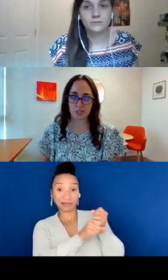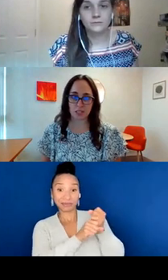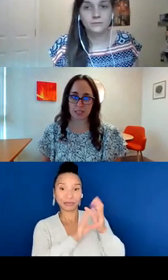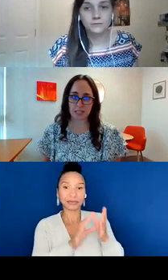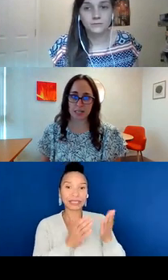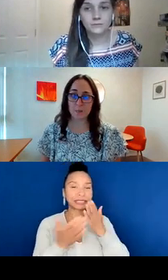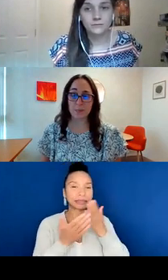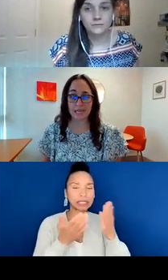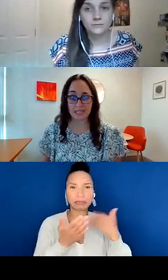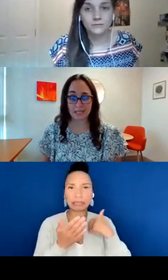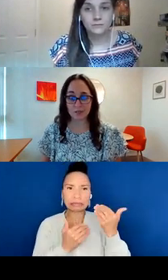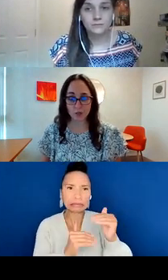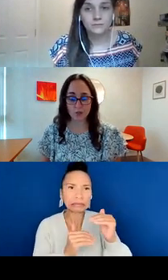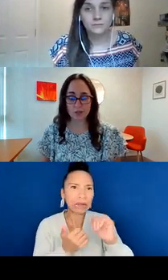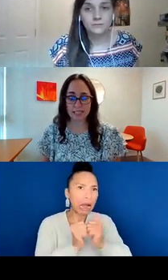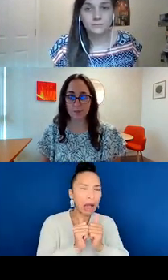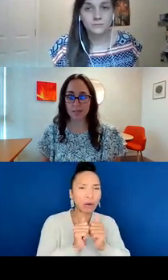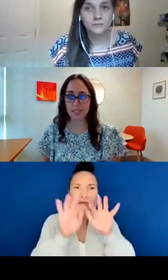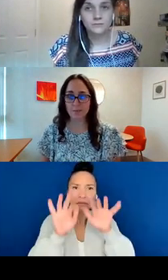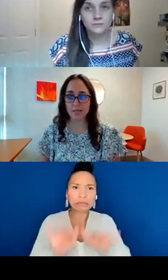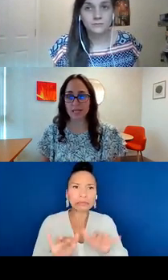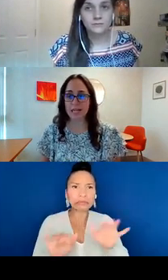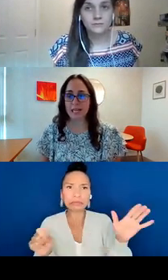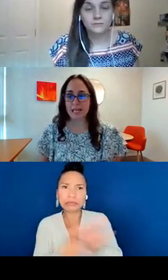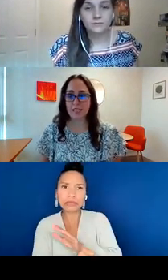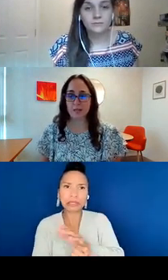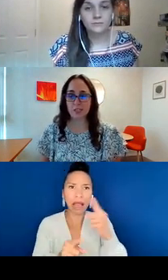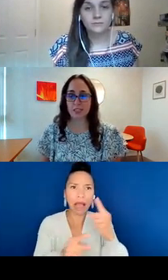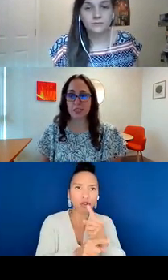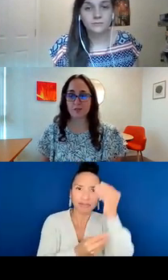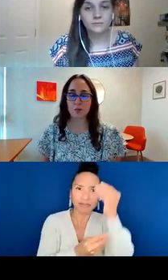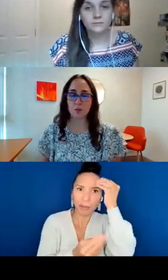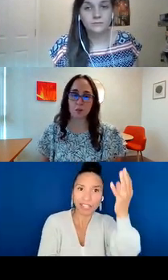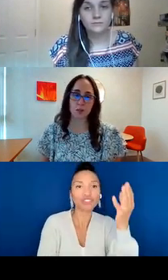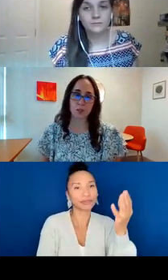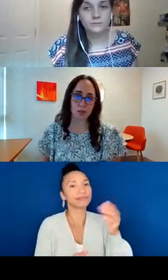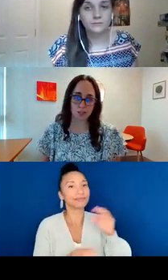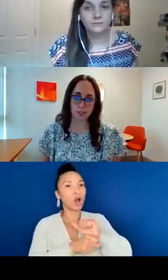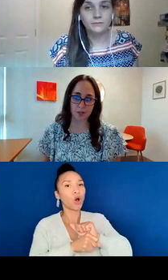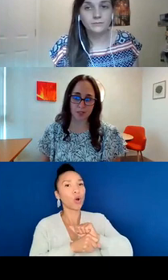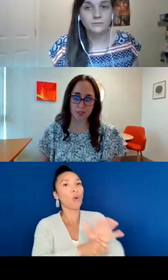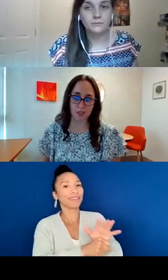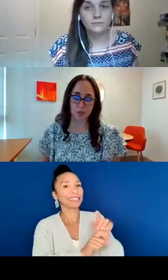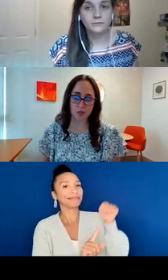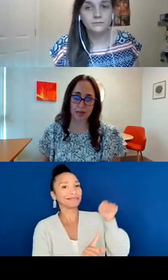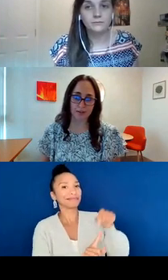information because of the COVID-19 pandemic, especially if you or your project partners